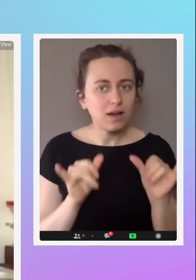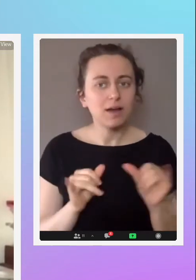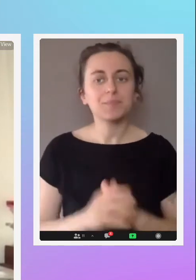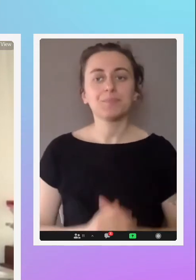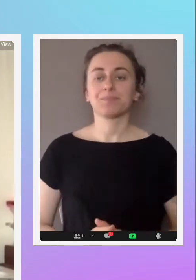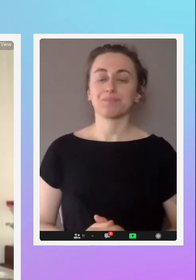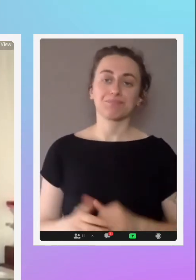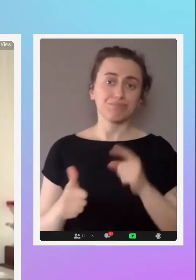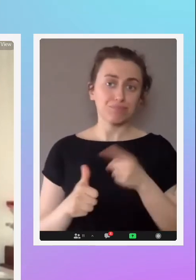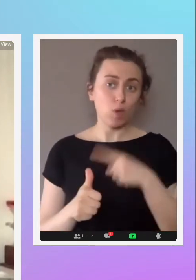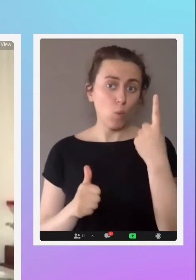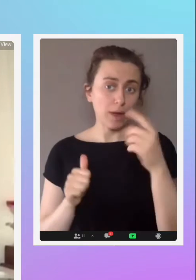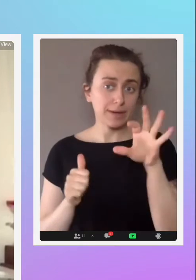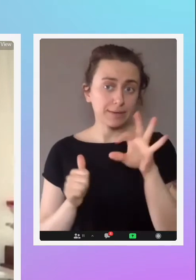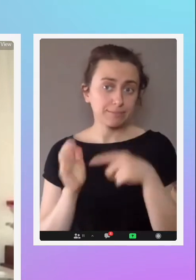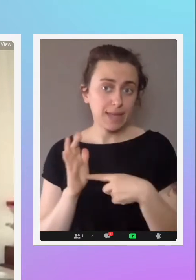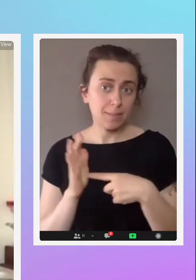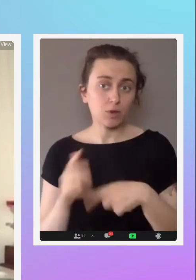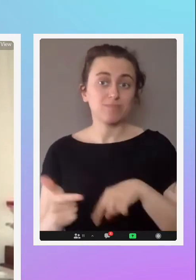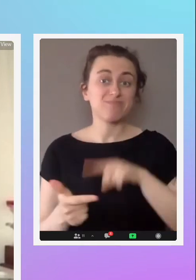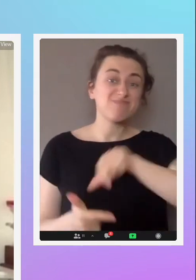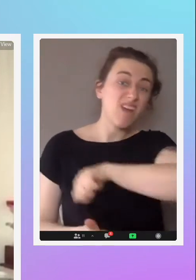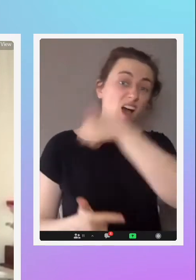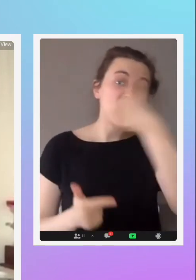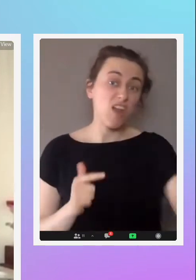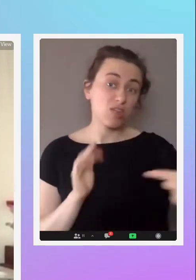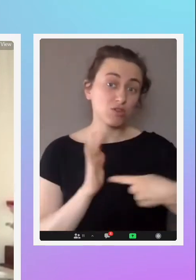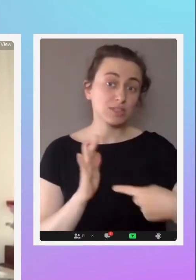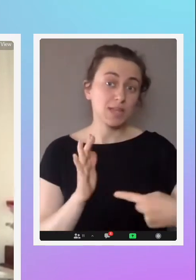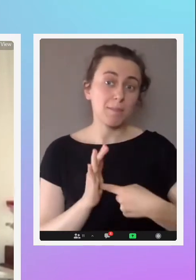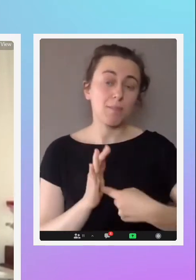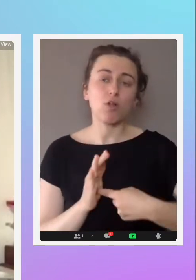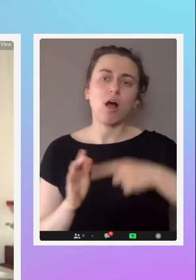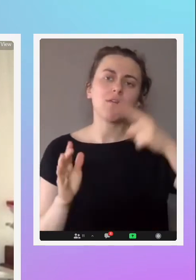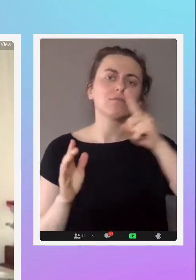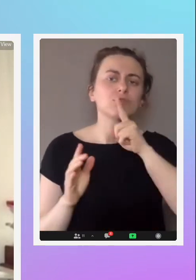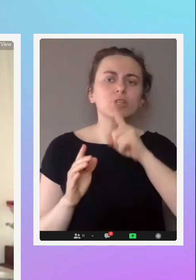have to tell the user if she hear she can do at this moment.